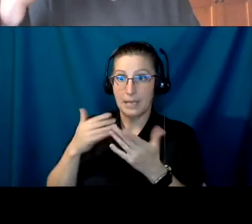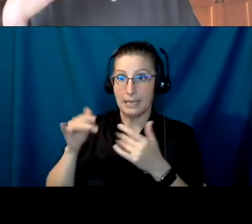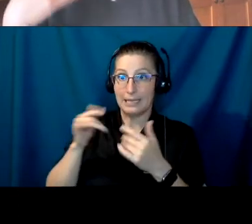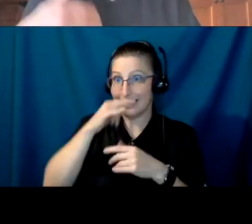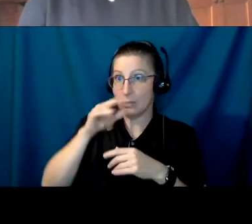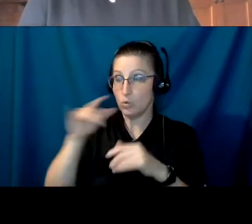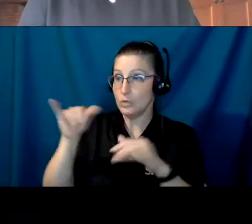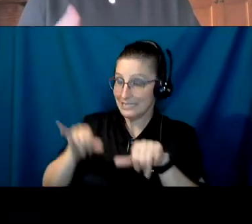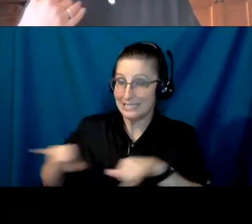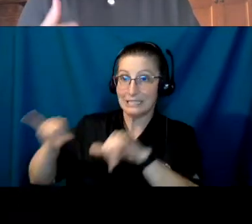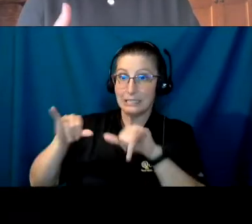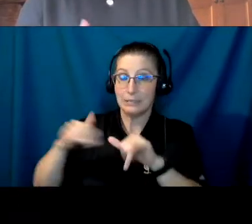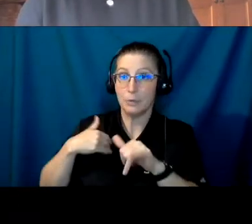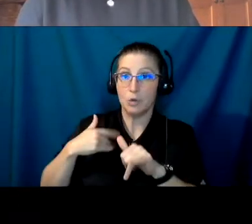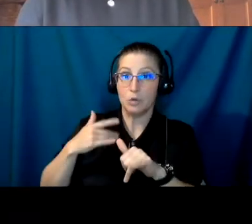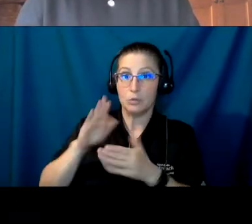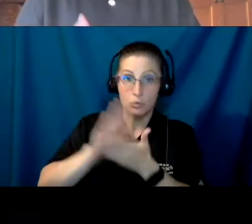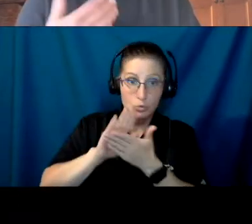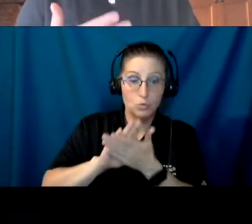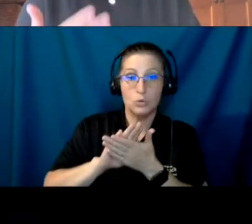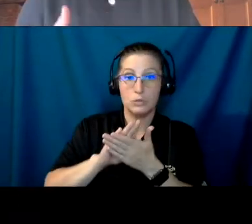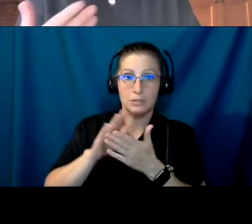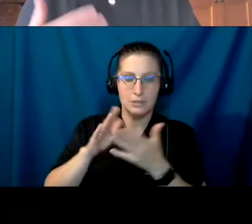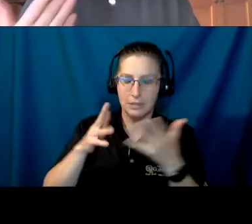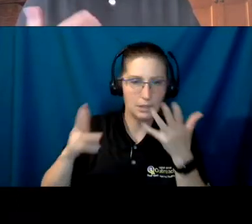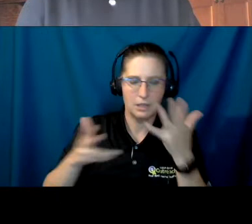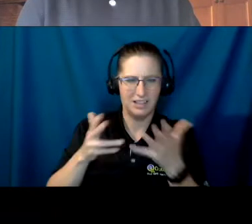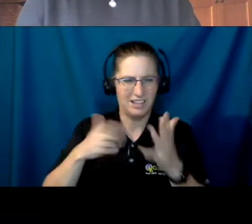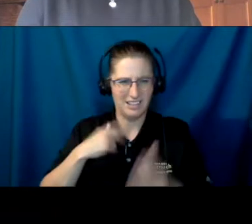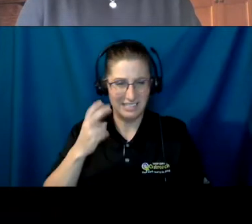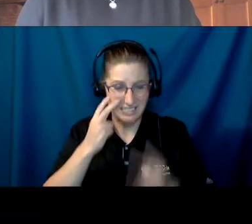significant vision loss as well as a hearing loss or a child who has big sensory differences